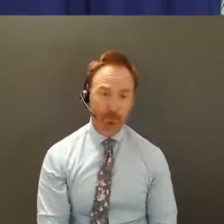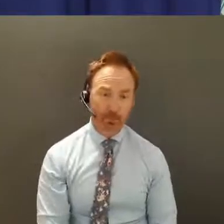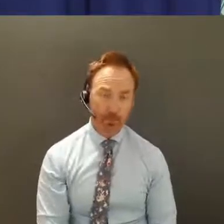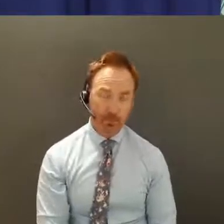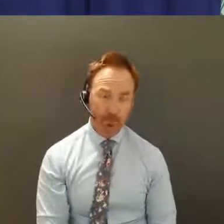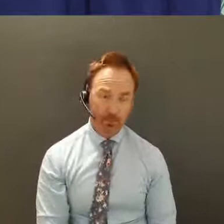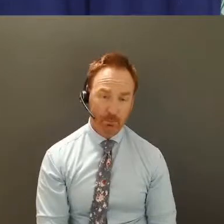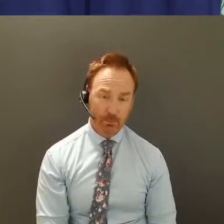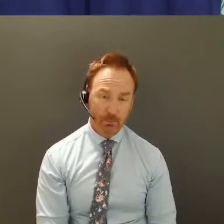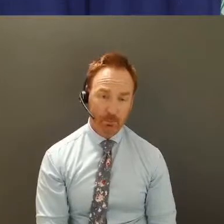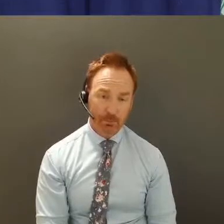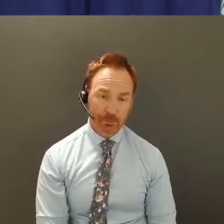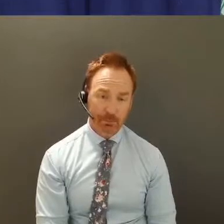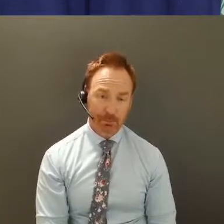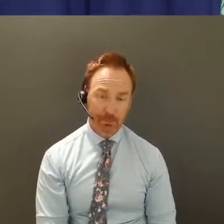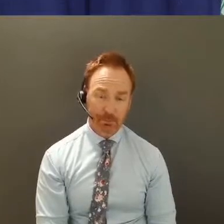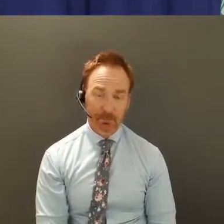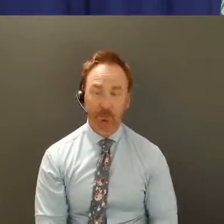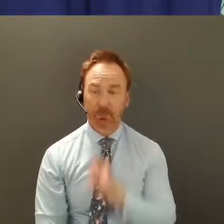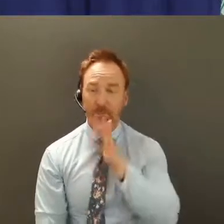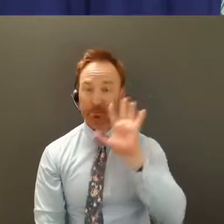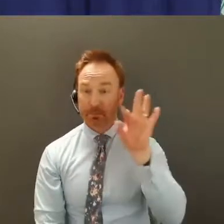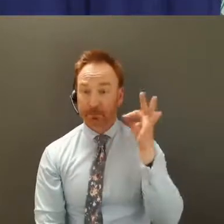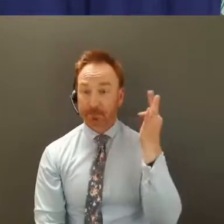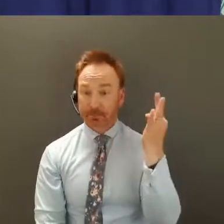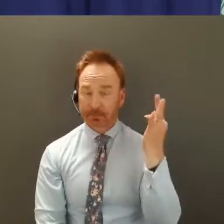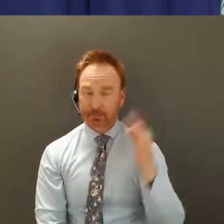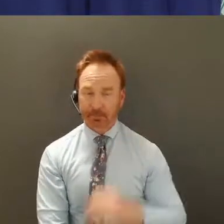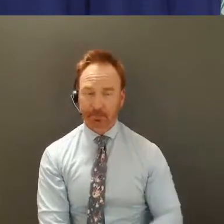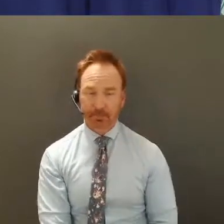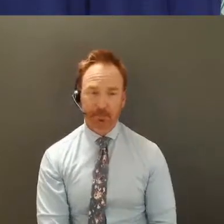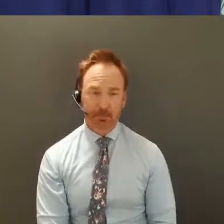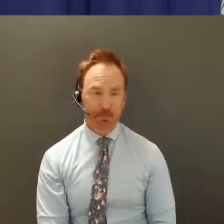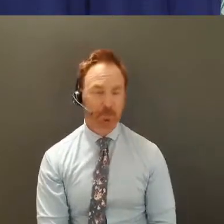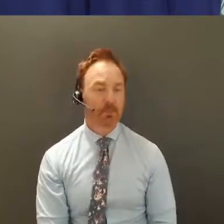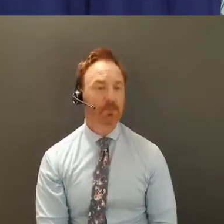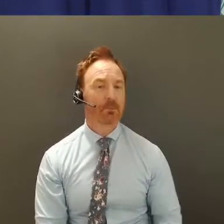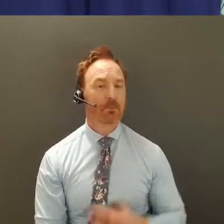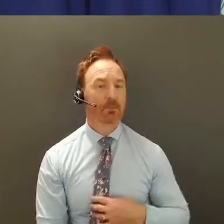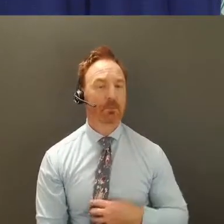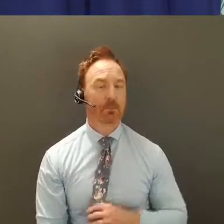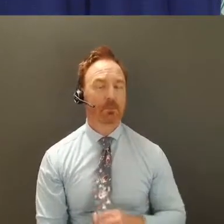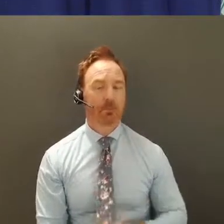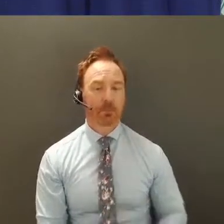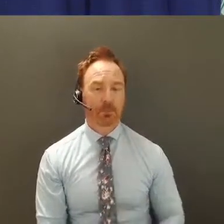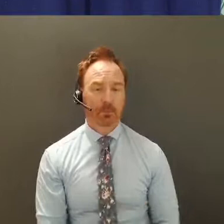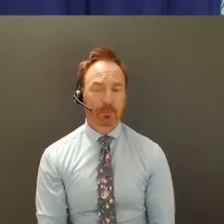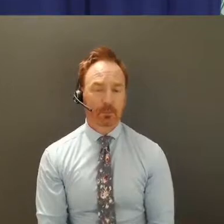impact of future introductions will become less and last.